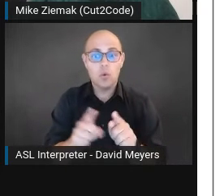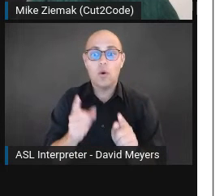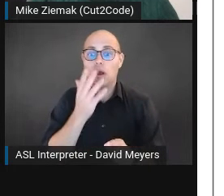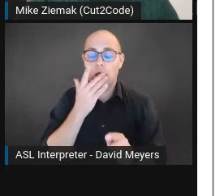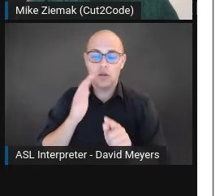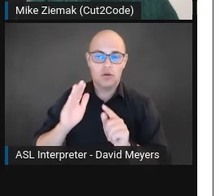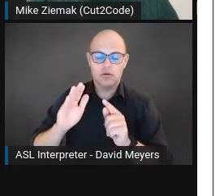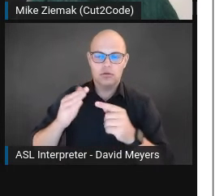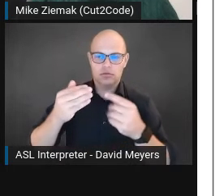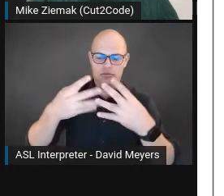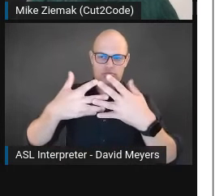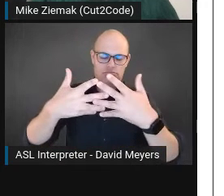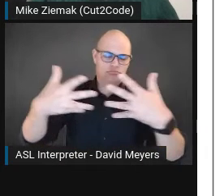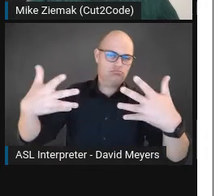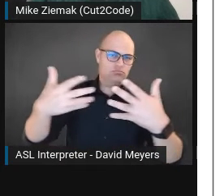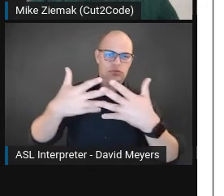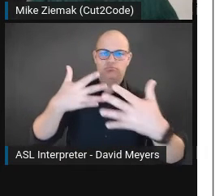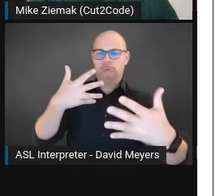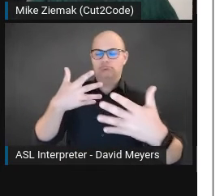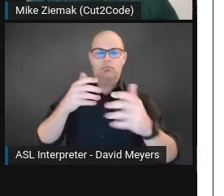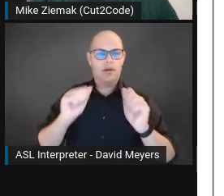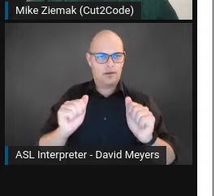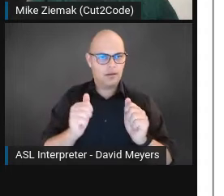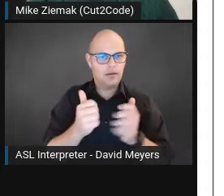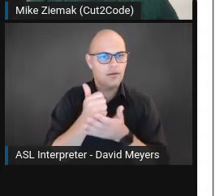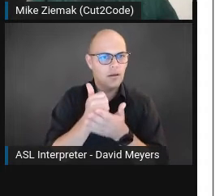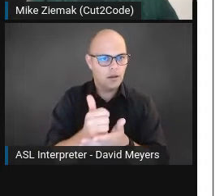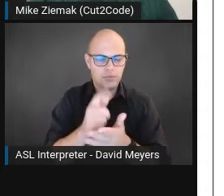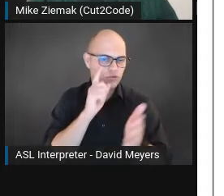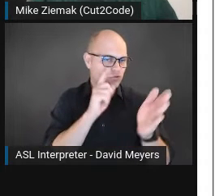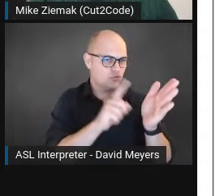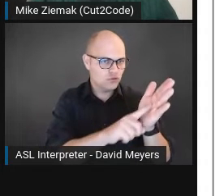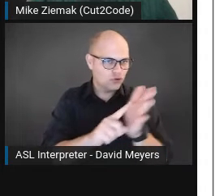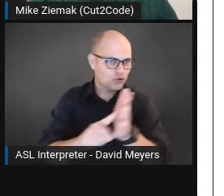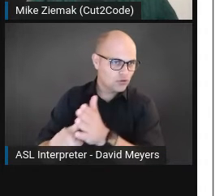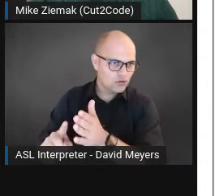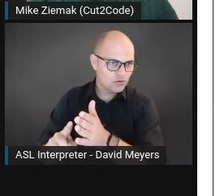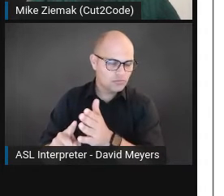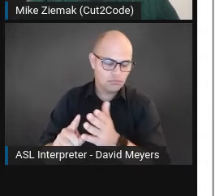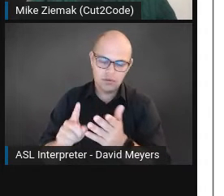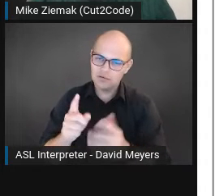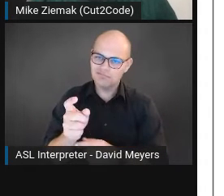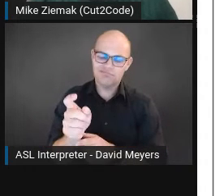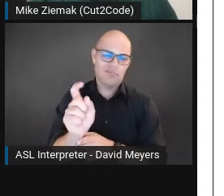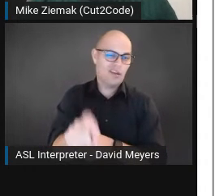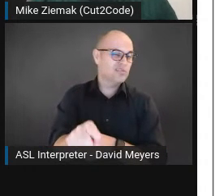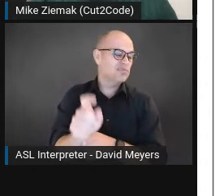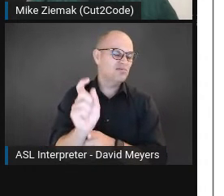As I said previously, the color contrast checkers are an absolute must whenever we insert,